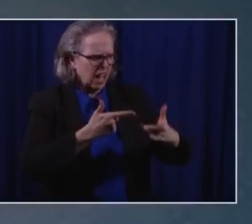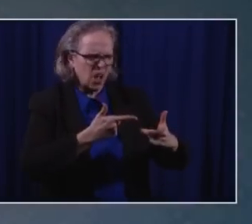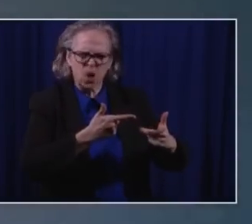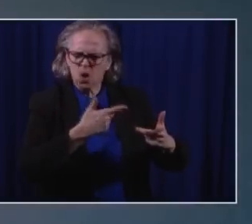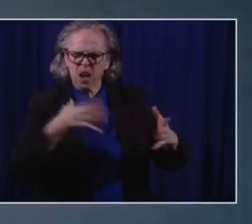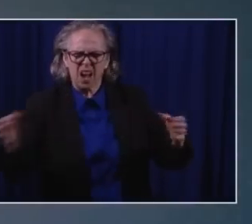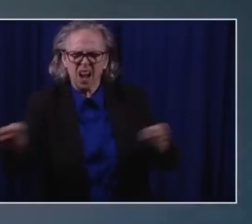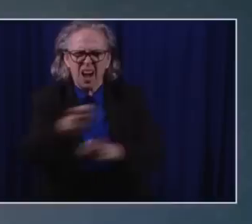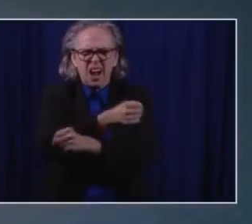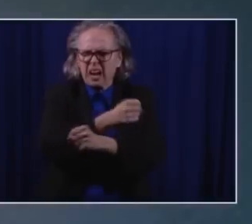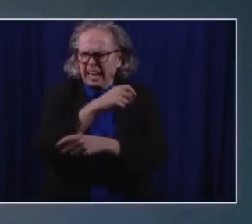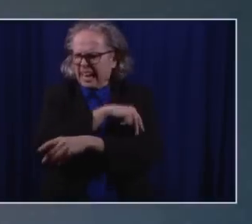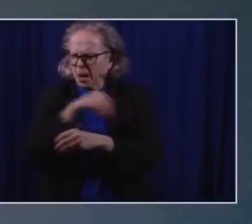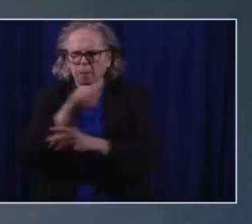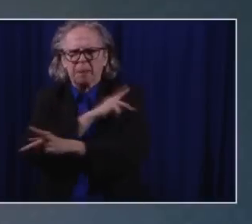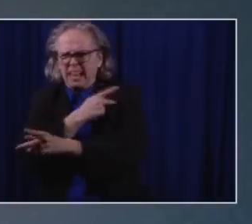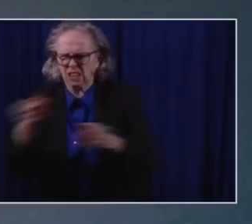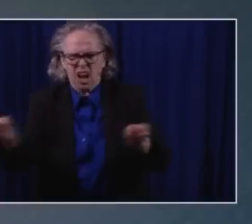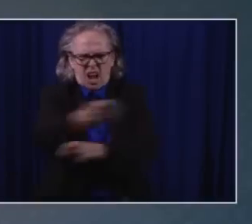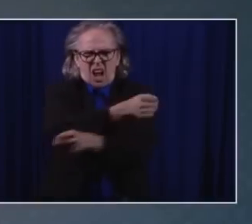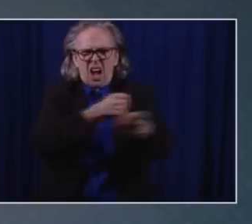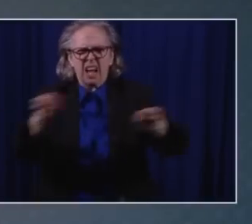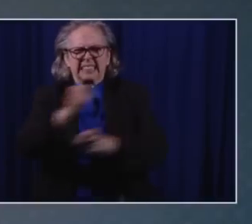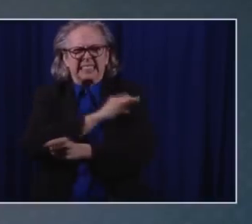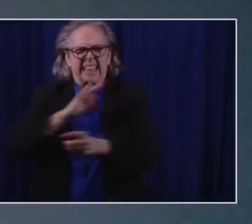those folks and when you get to